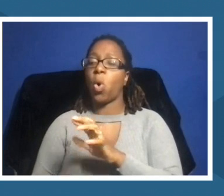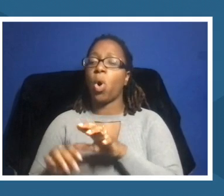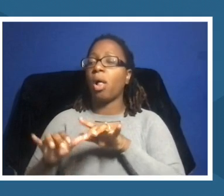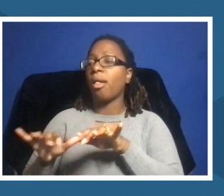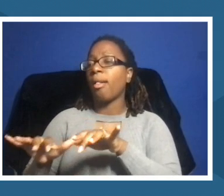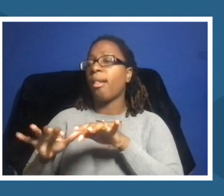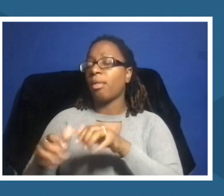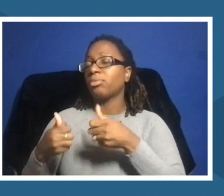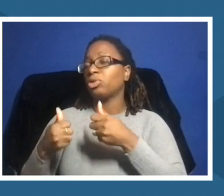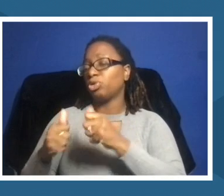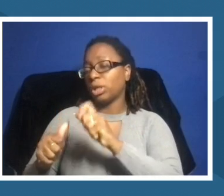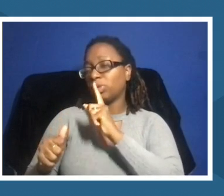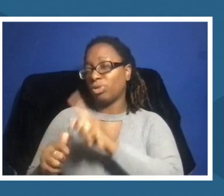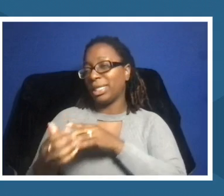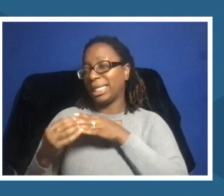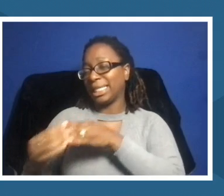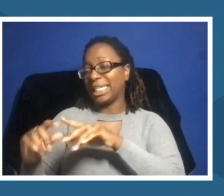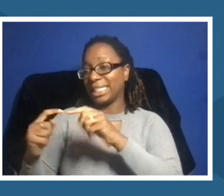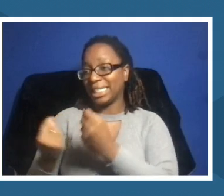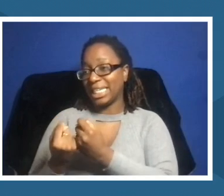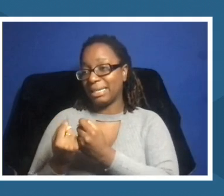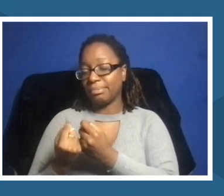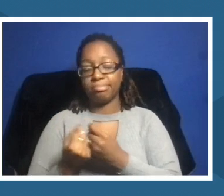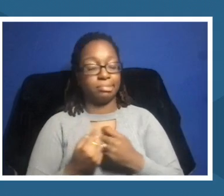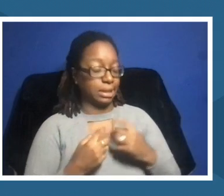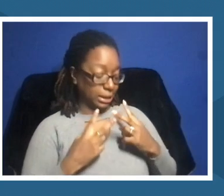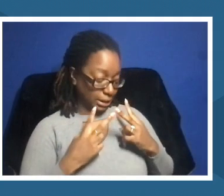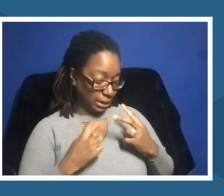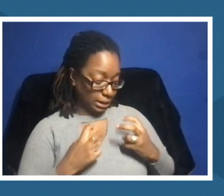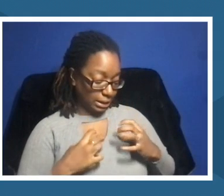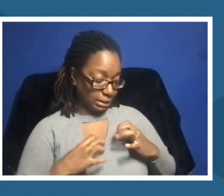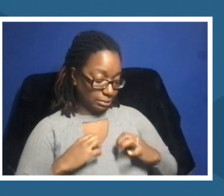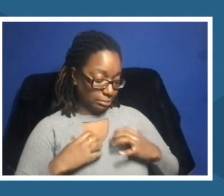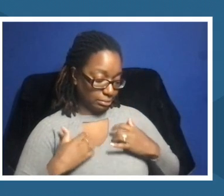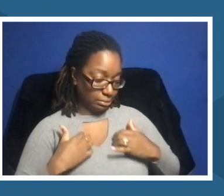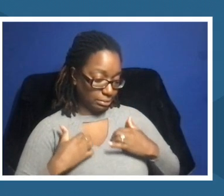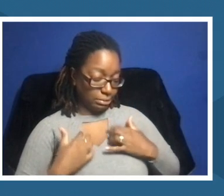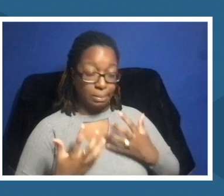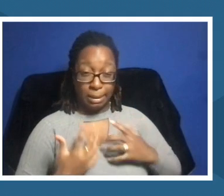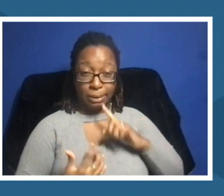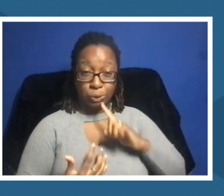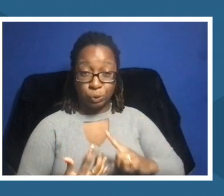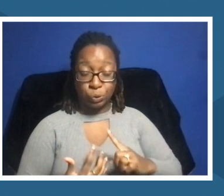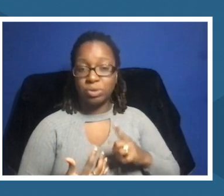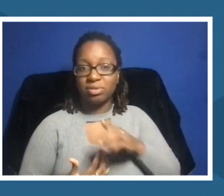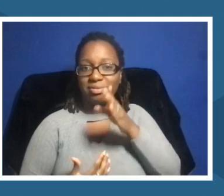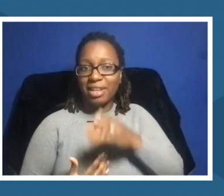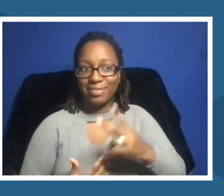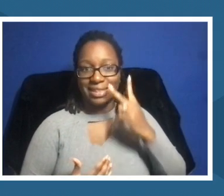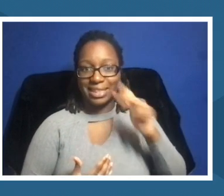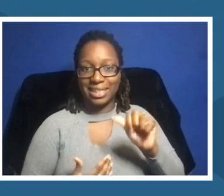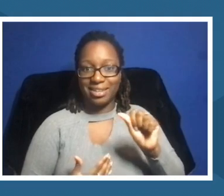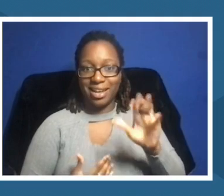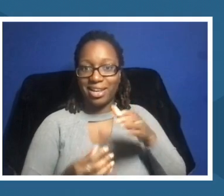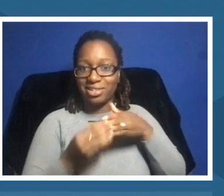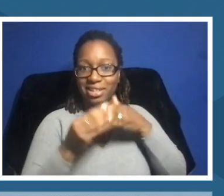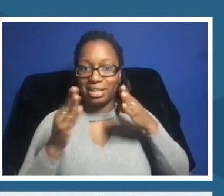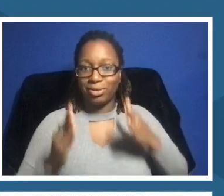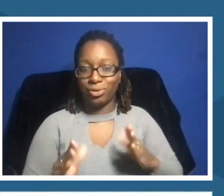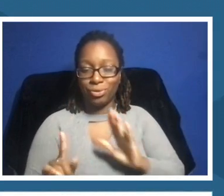jenny thinks maybe this is true after all she's never even seen an asian leader in her profession